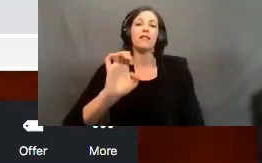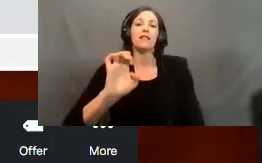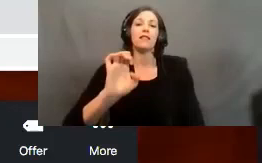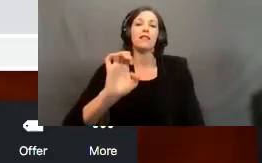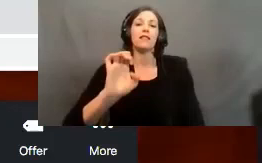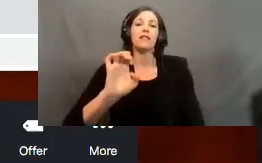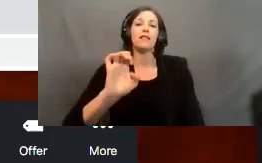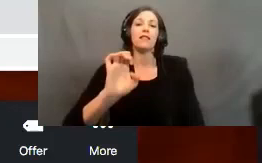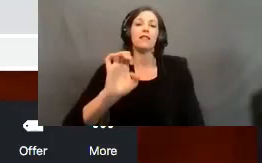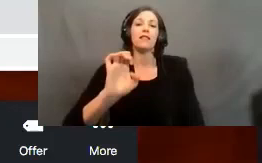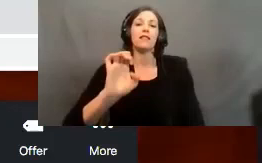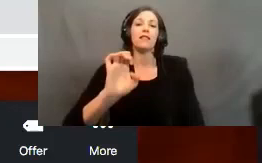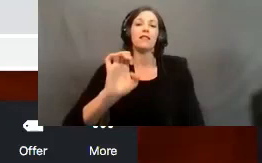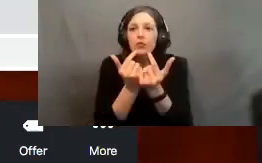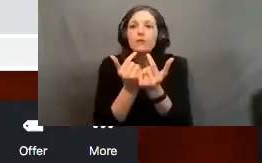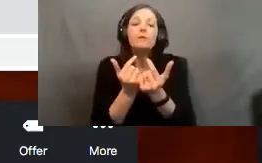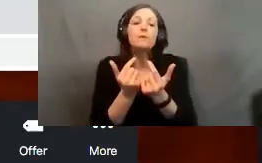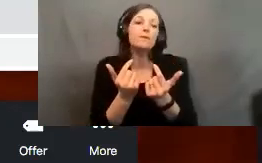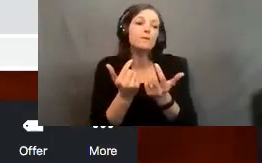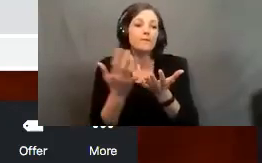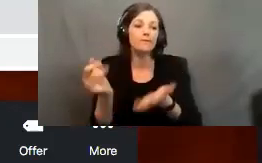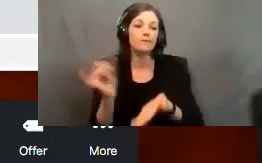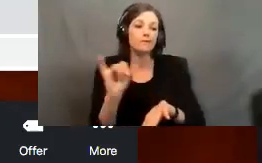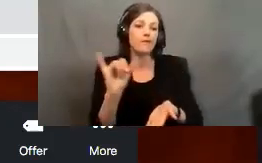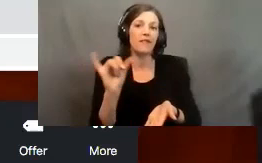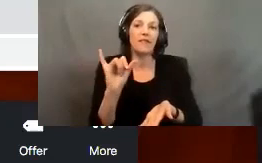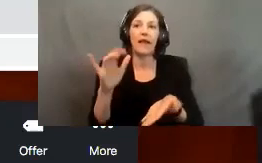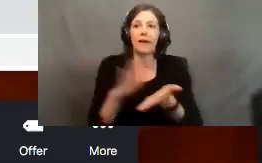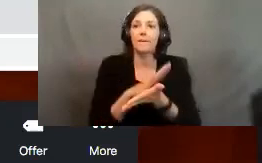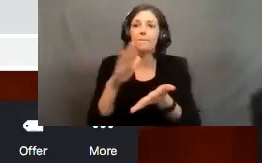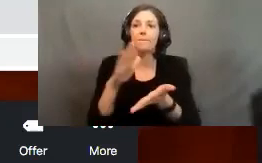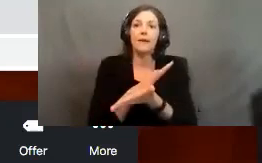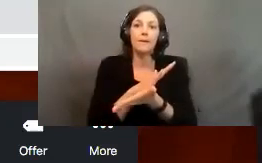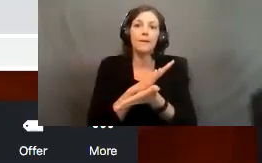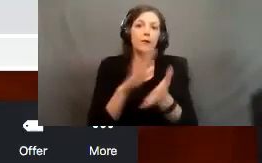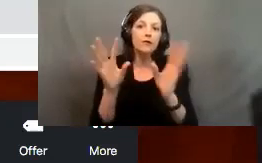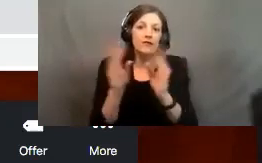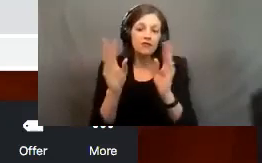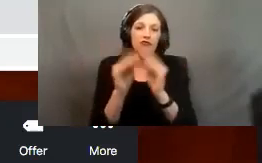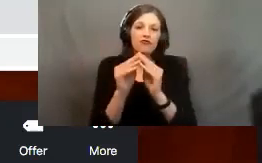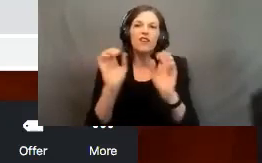12:43:14 , like a paper session, they will be able to color upon people